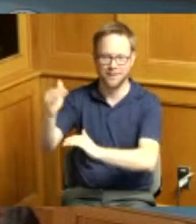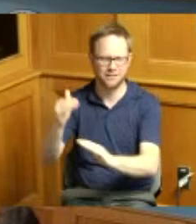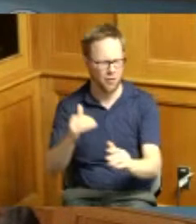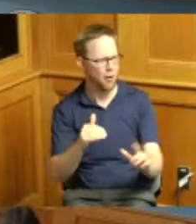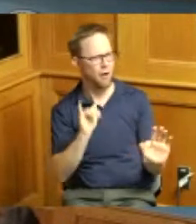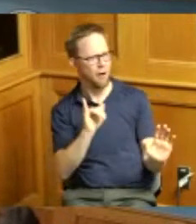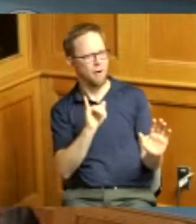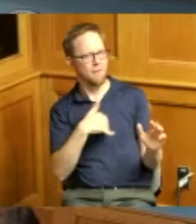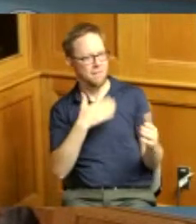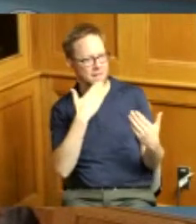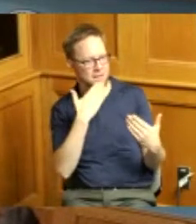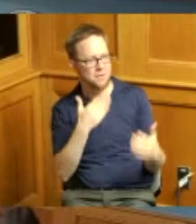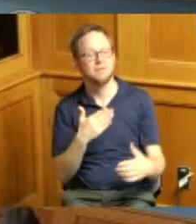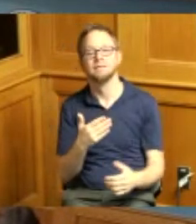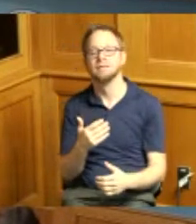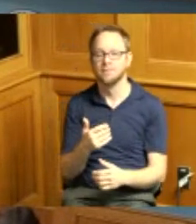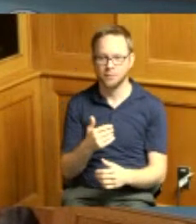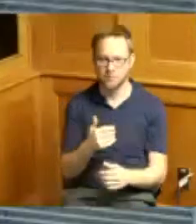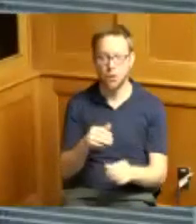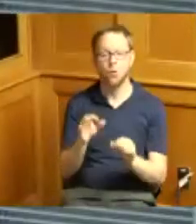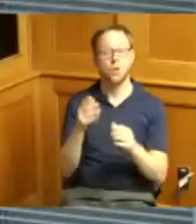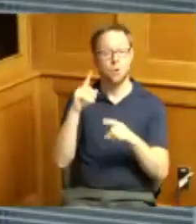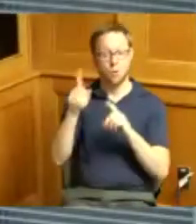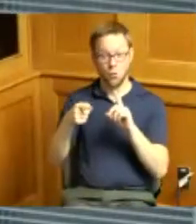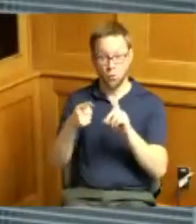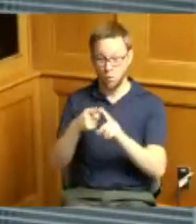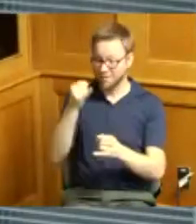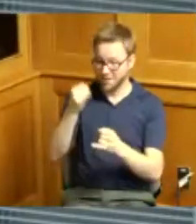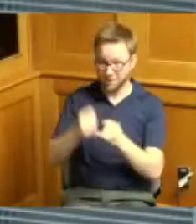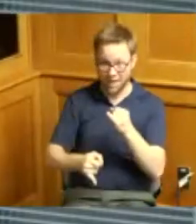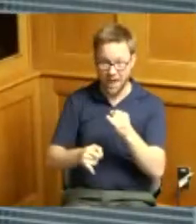and we're ready for the permanent bus when it gets here the body double has arrived yeah the